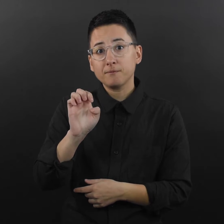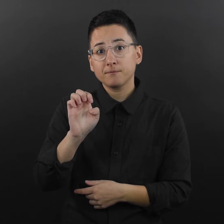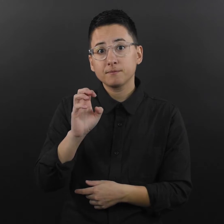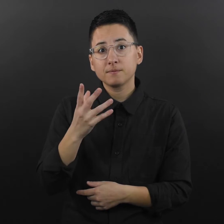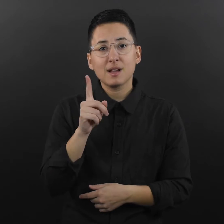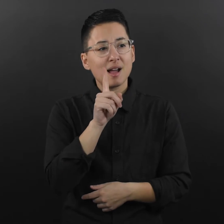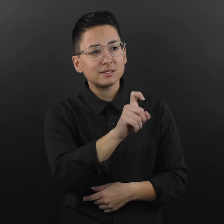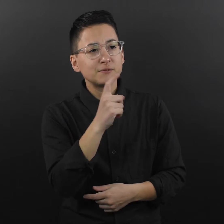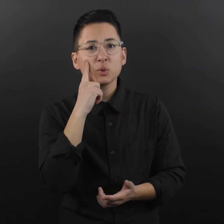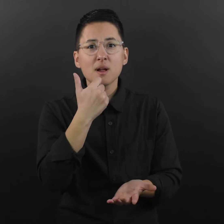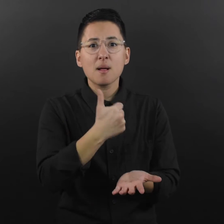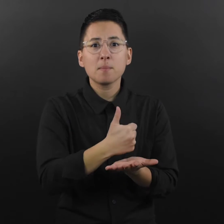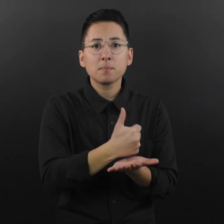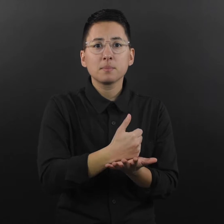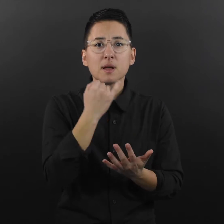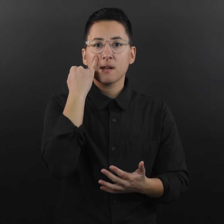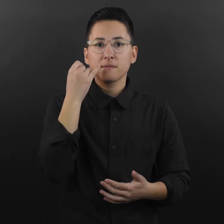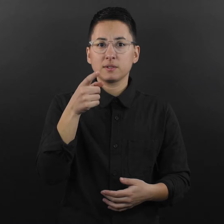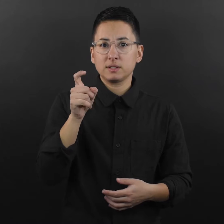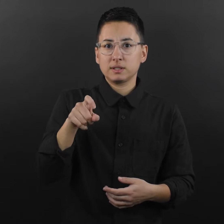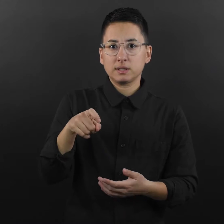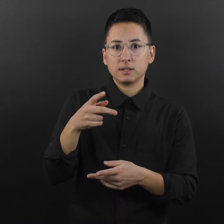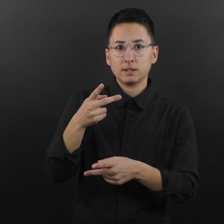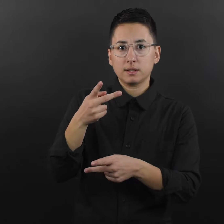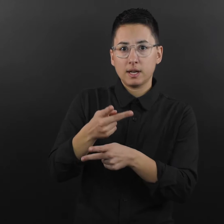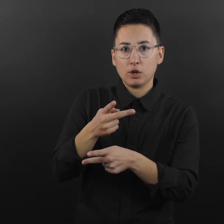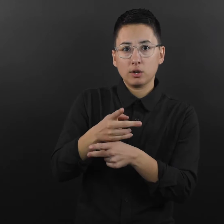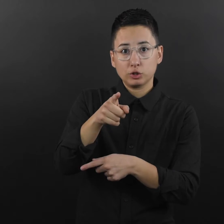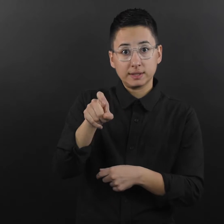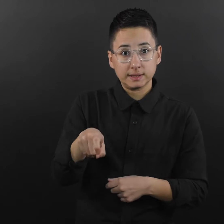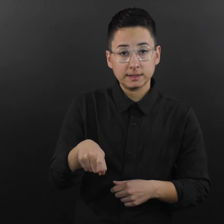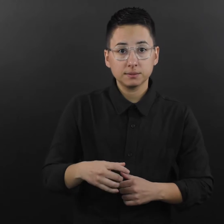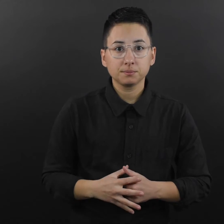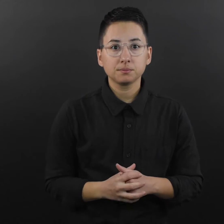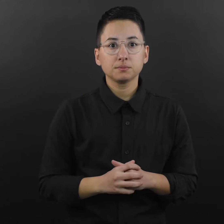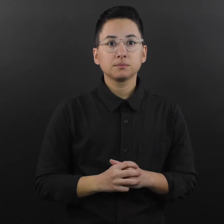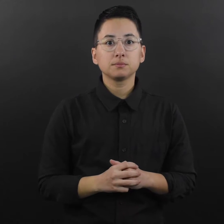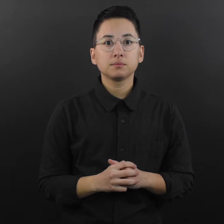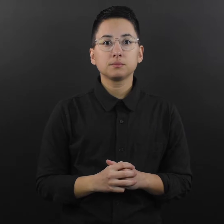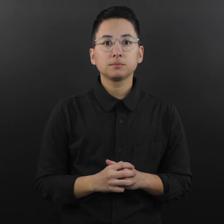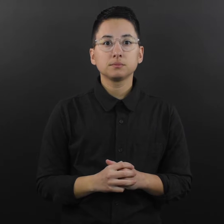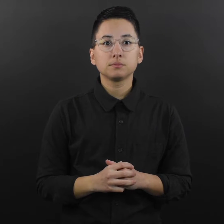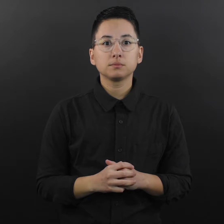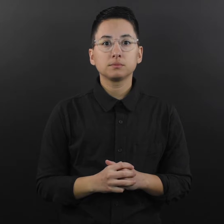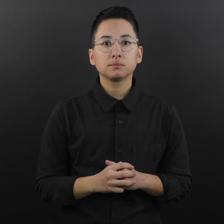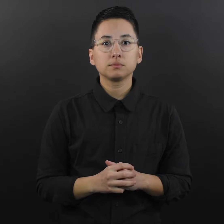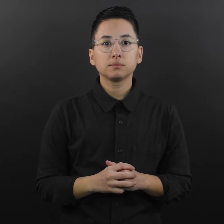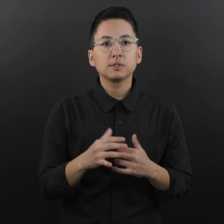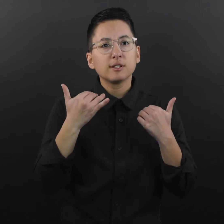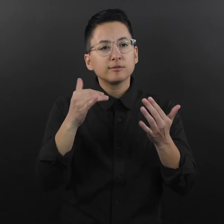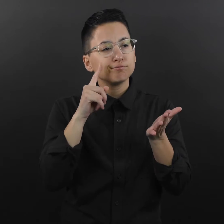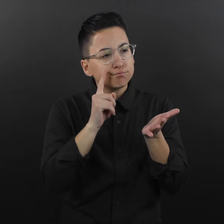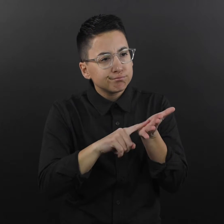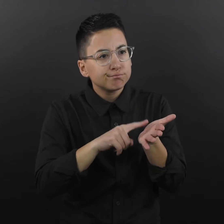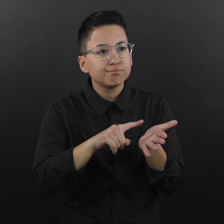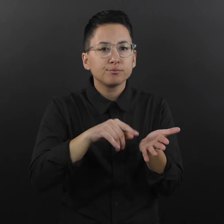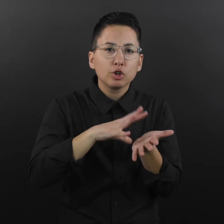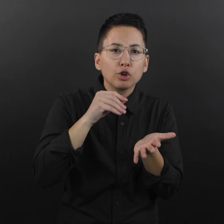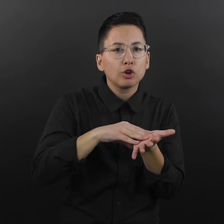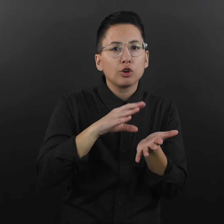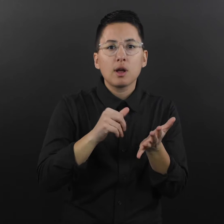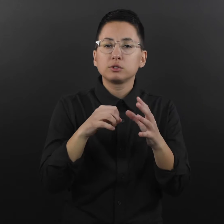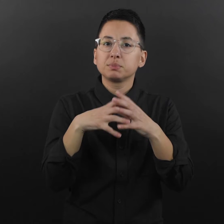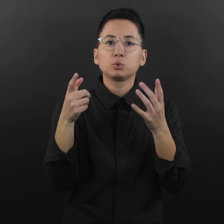a loved one to help you get the care you need. • Learn as much as you can about postpartum